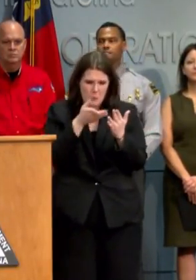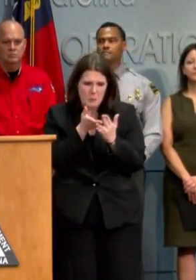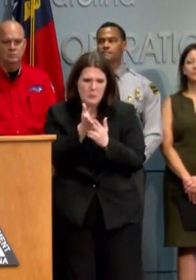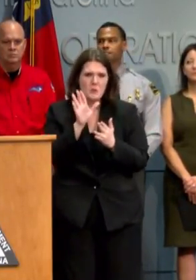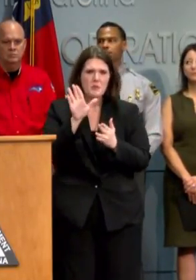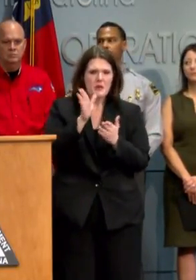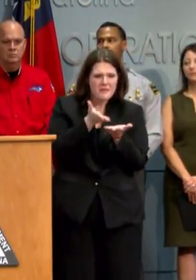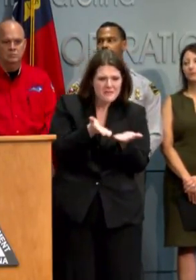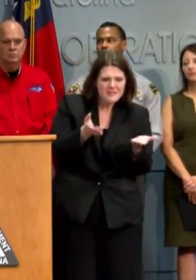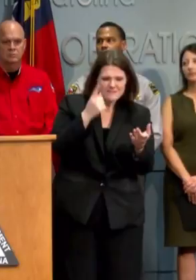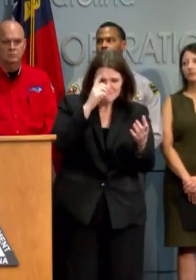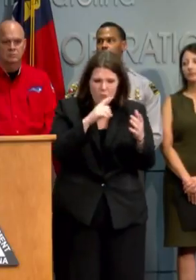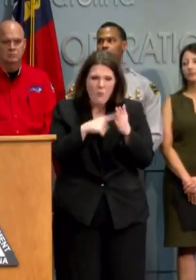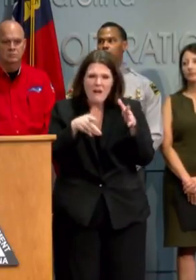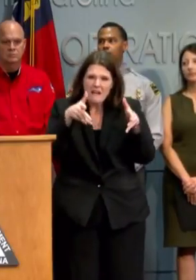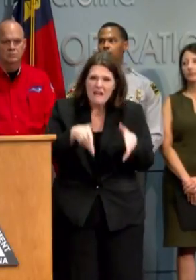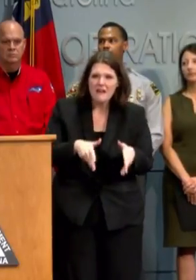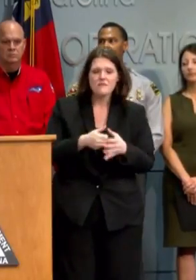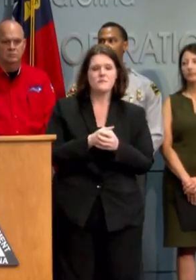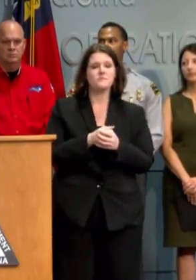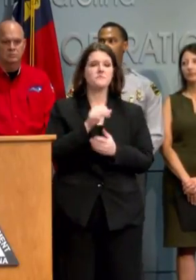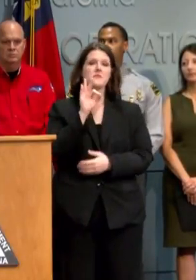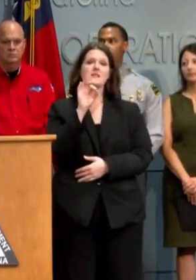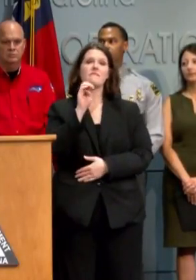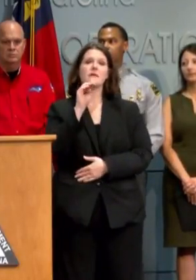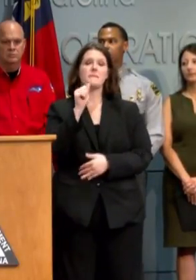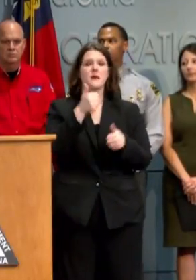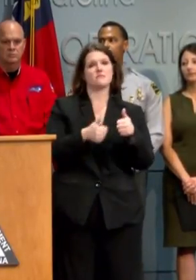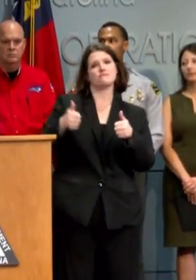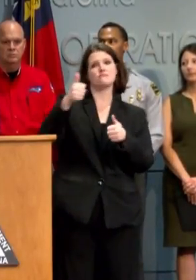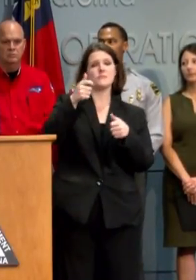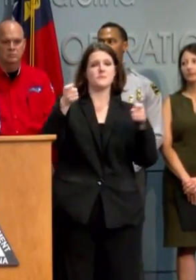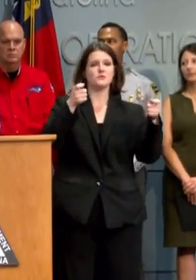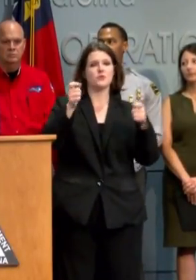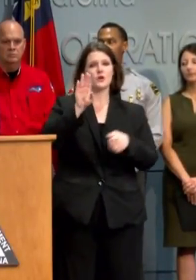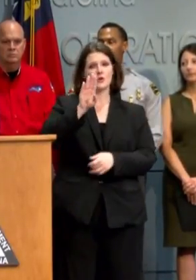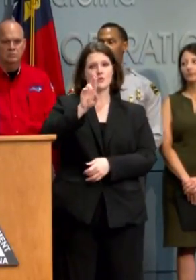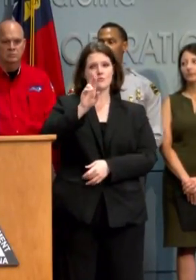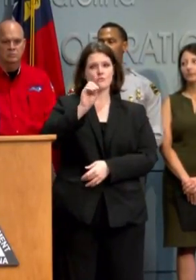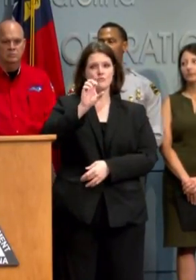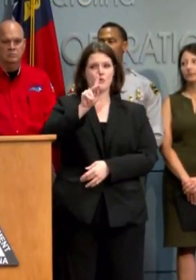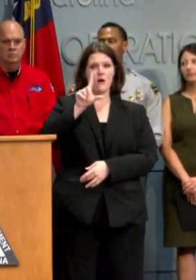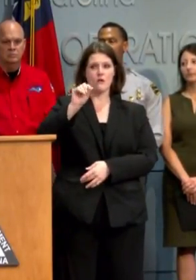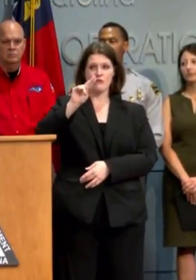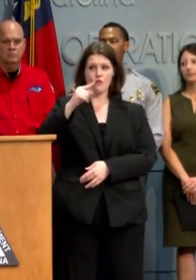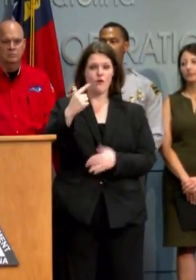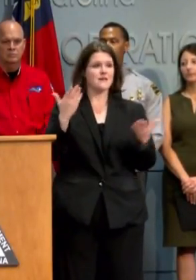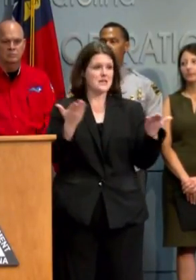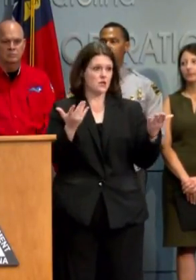STARTED DIGGING OUT WHAT REMAINS OF THEIR HOMES AND THEIR COMMUNITIES.